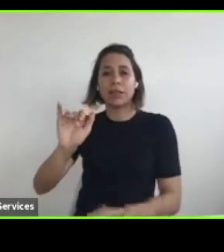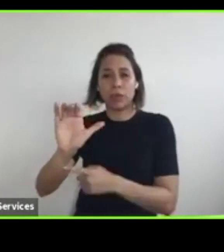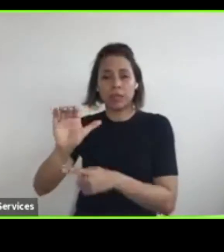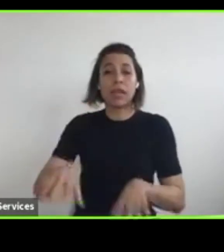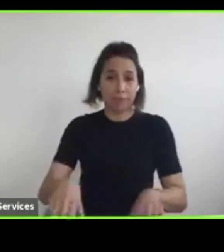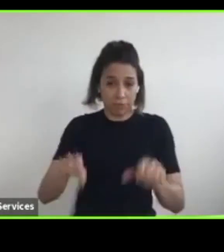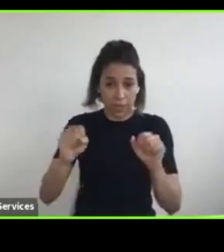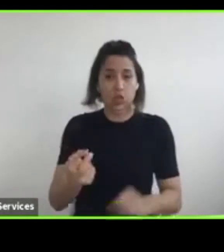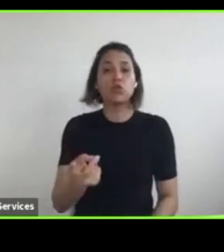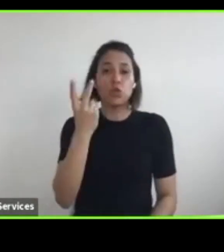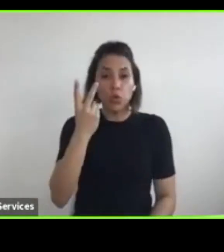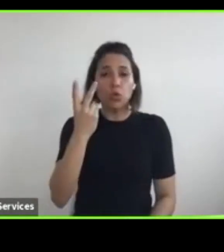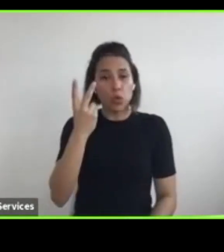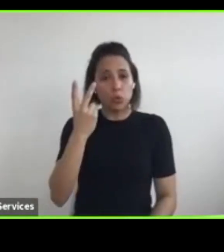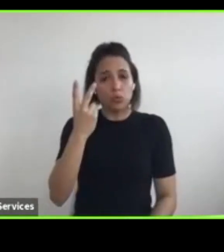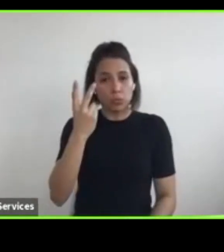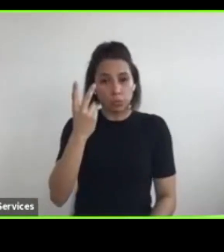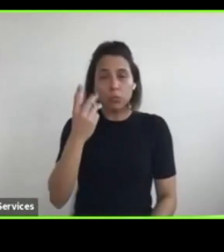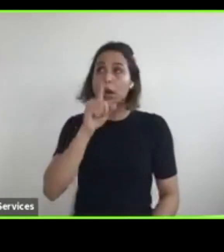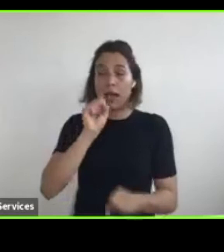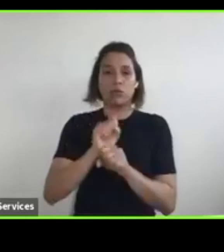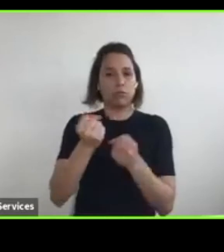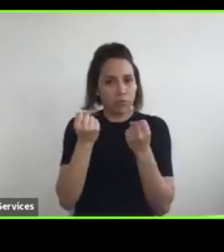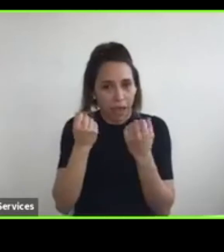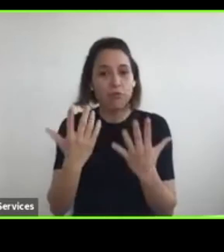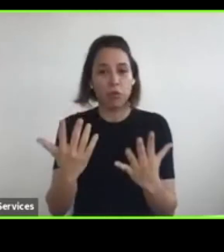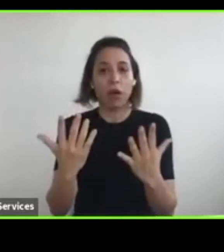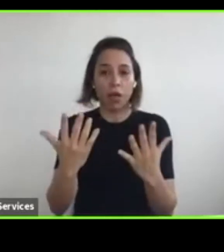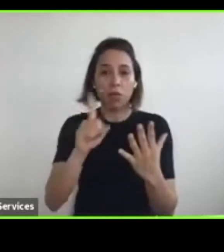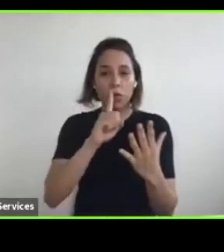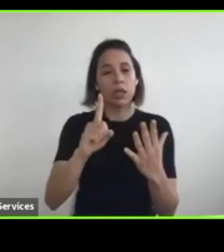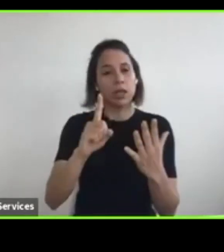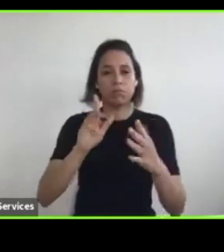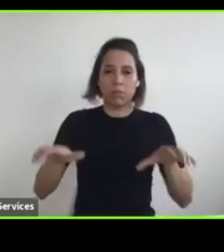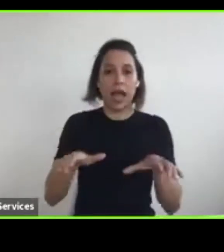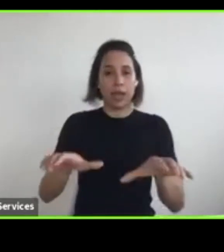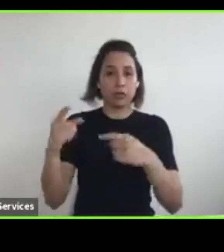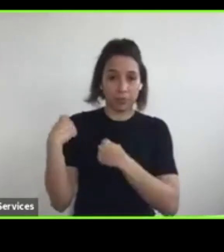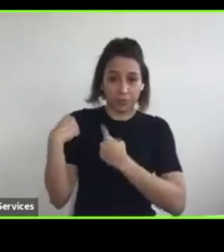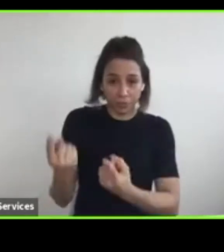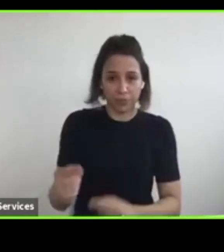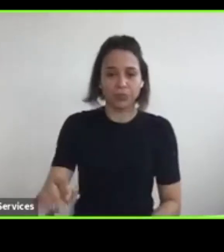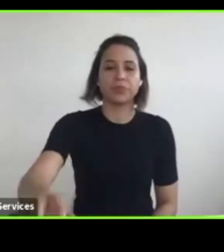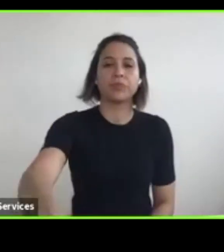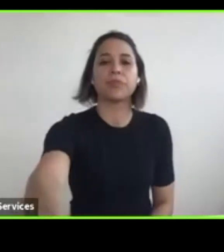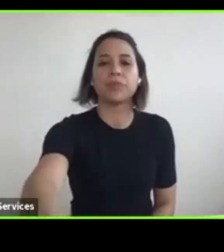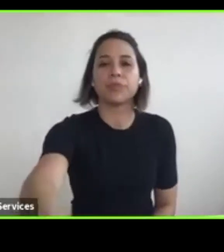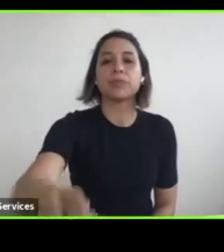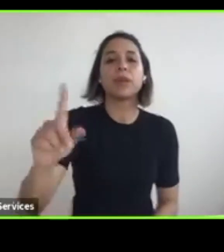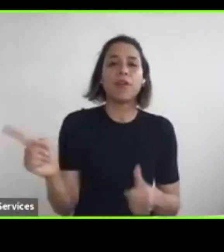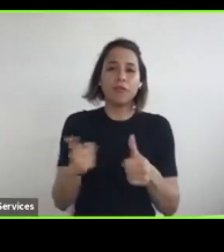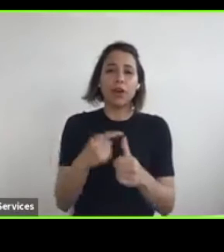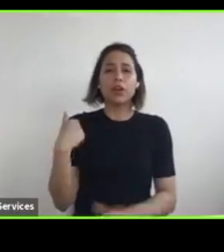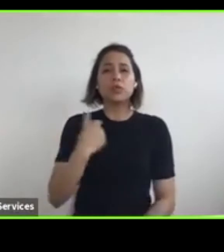SEVERAL CONCRETE ACTIONS, EXCUSE ME. FIRST, WE HAVE BEEN ASSESSING THE CONCERNS, CHALLENGES AND NEEDS OF